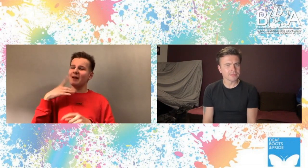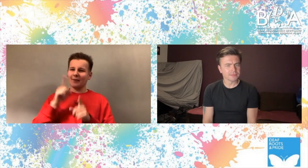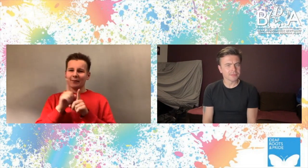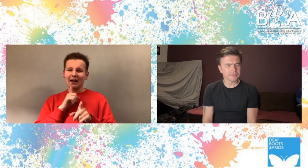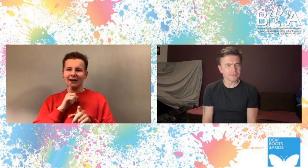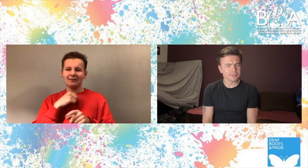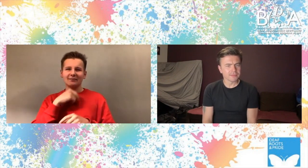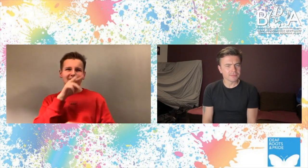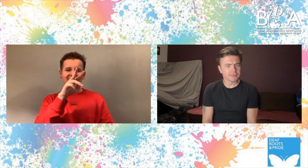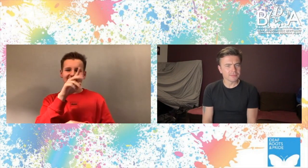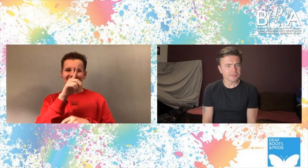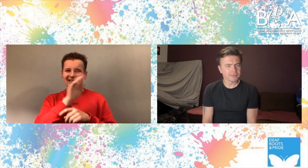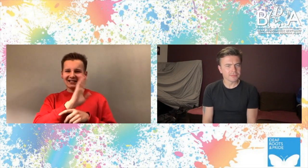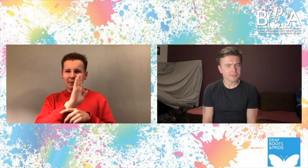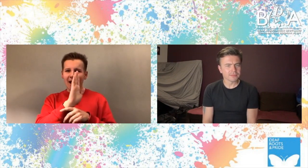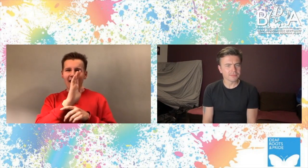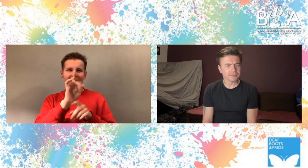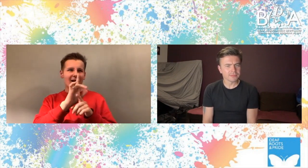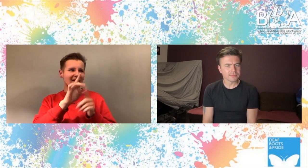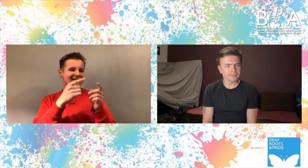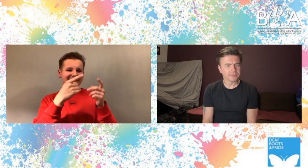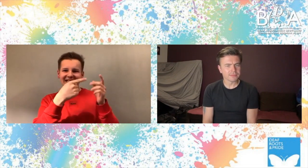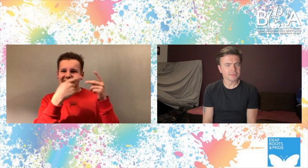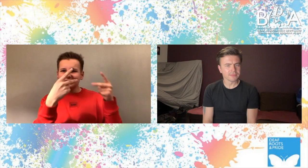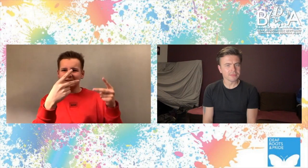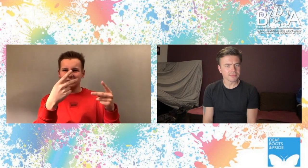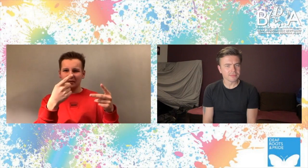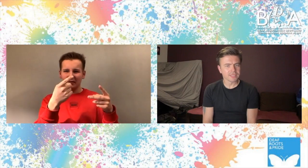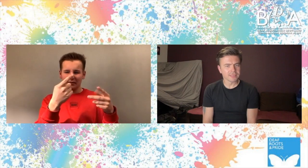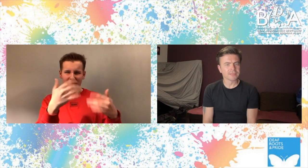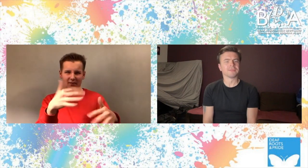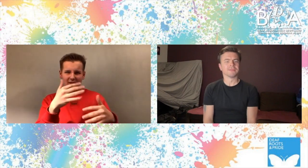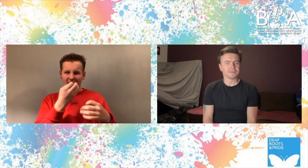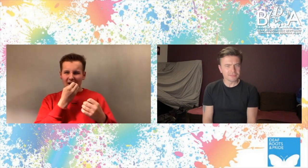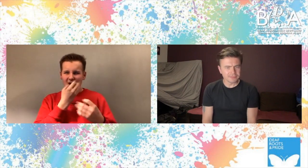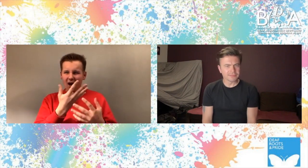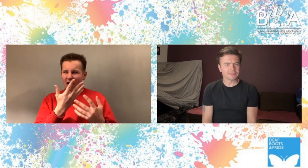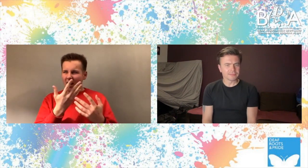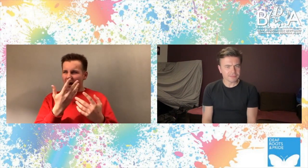younger. I used to look at all the films in the cinema and TV, and I loved the